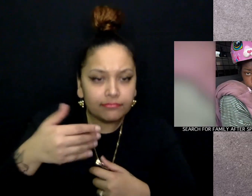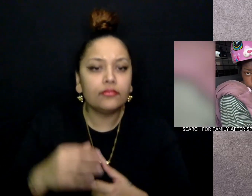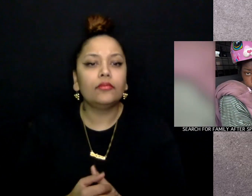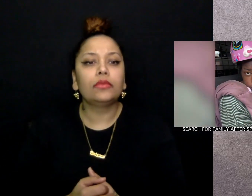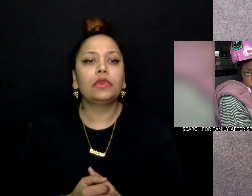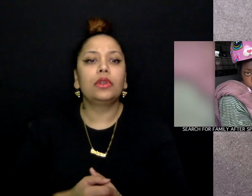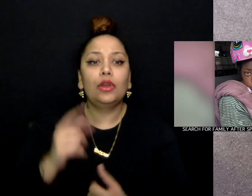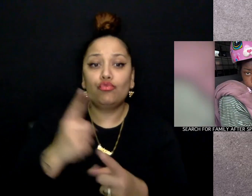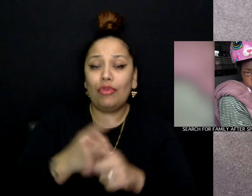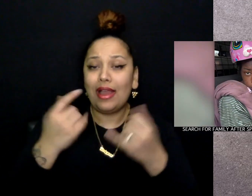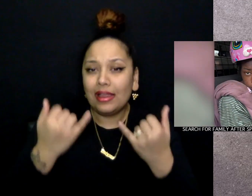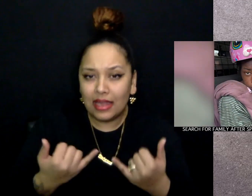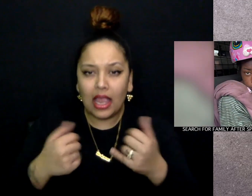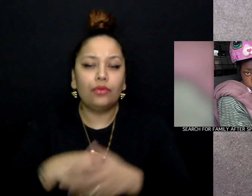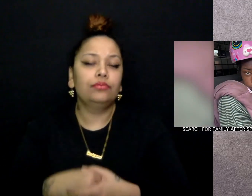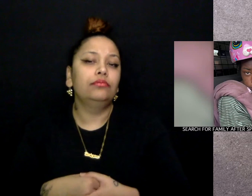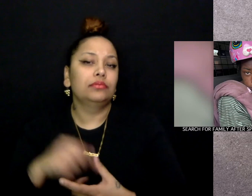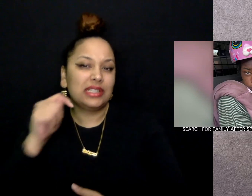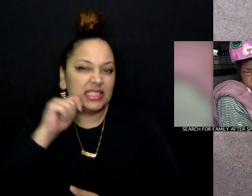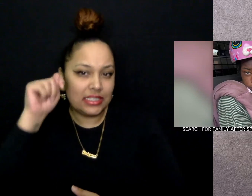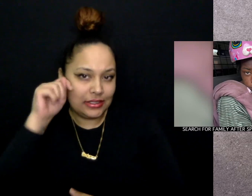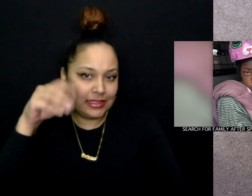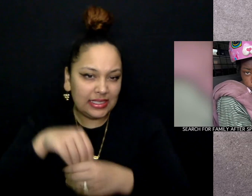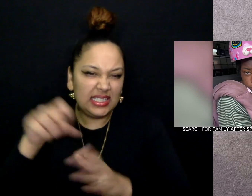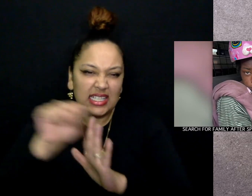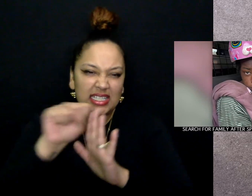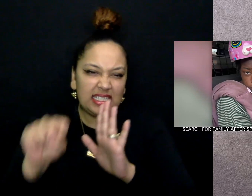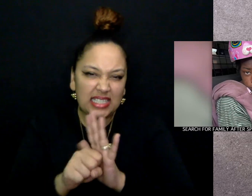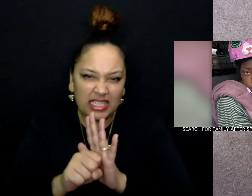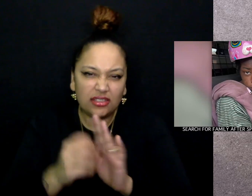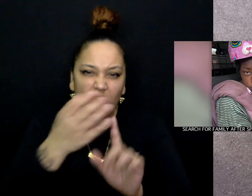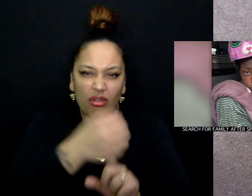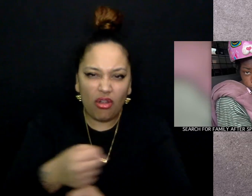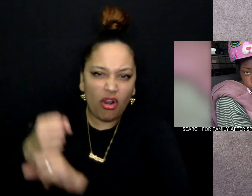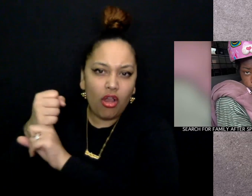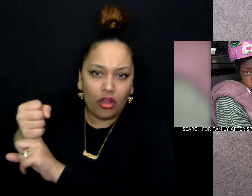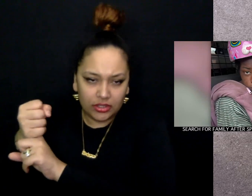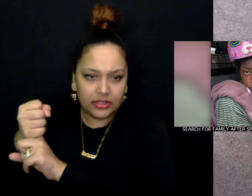The Buffalo Bills were special number three patches on their jerseys during Sunday's game.